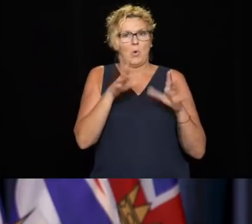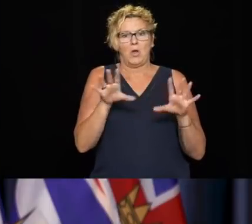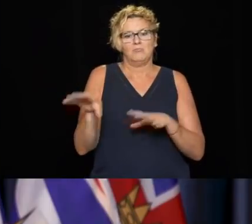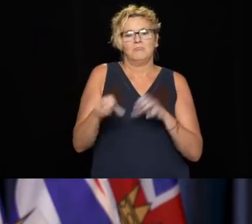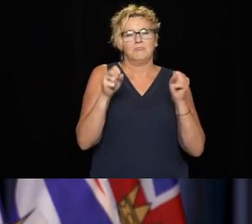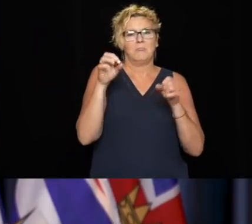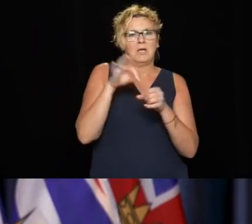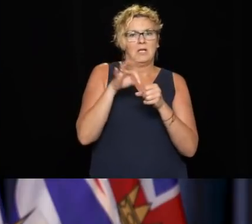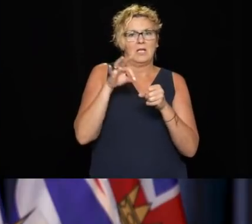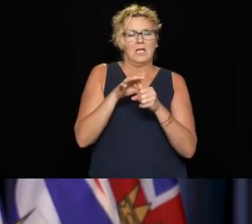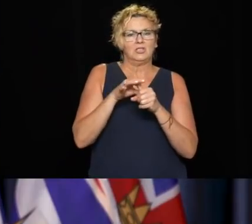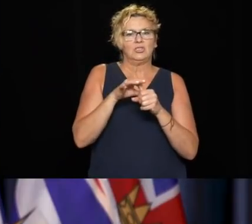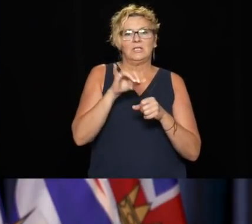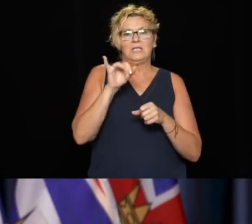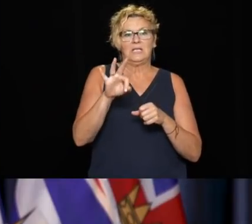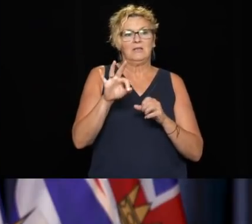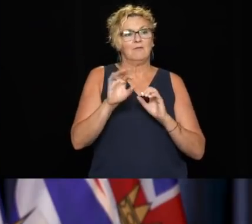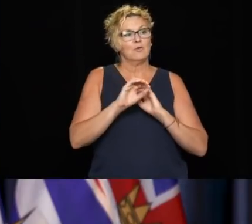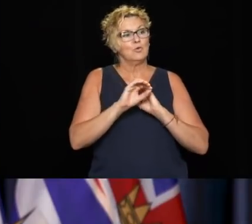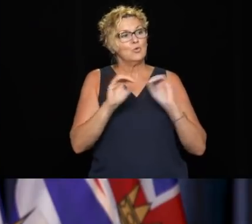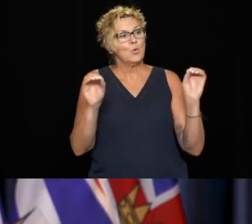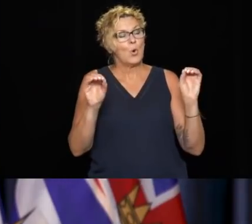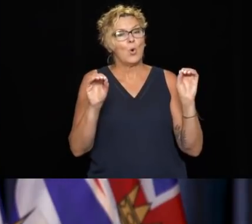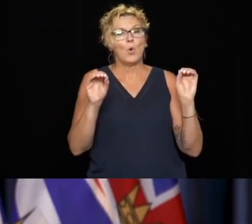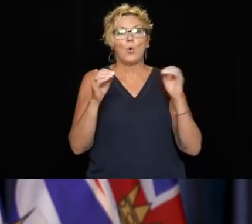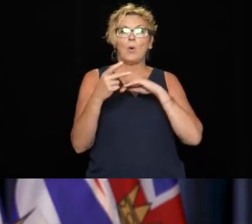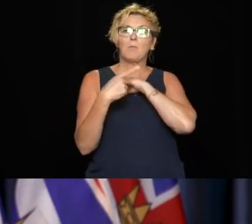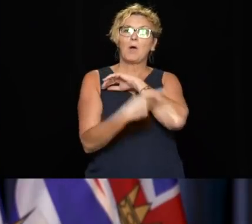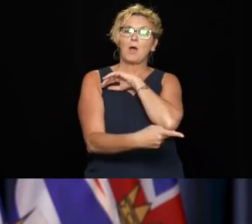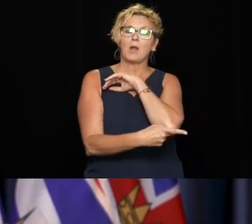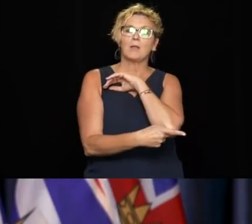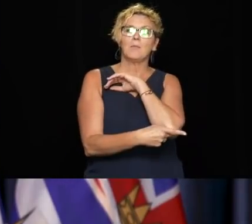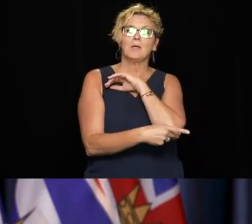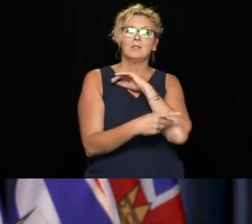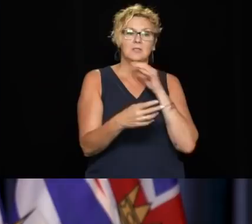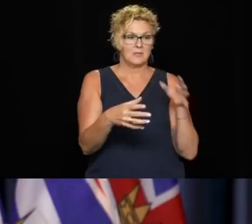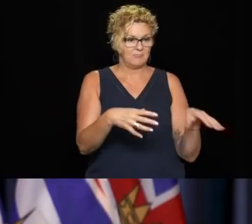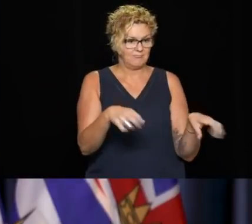following defeat on a motion of confidence she still consider yourself bound by that agreement?